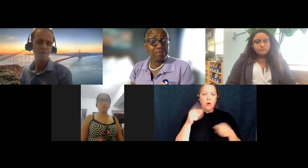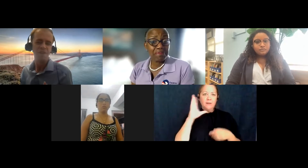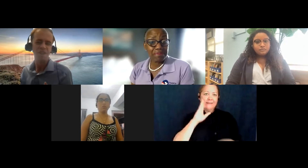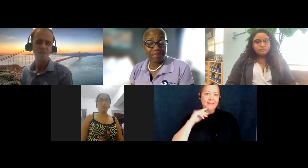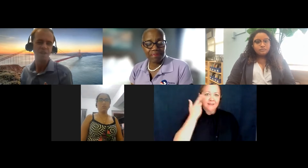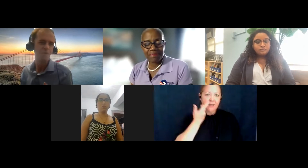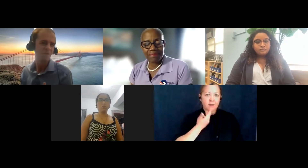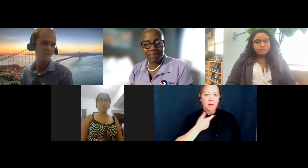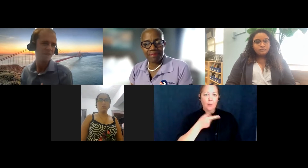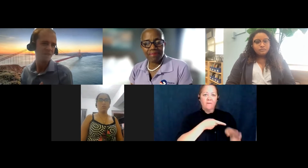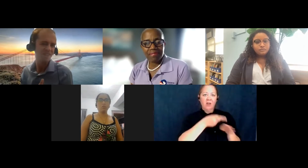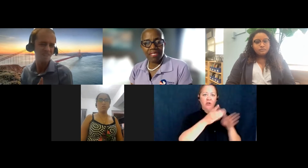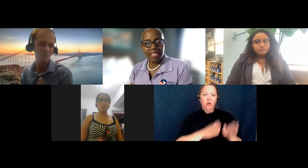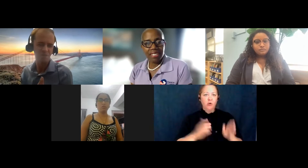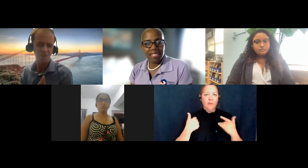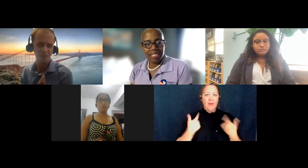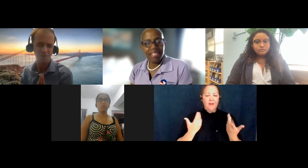in education for 30 years, there are many opportunities out there so how did you